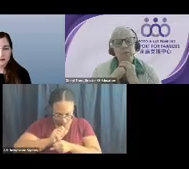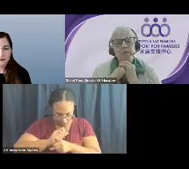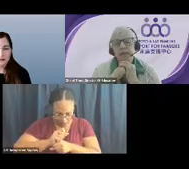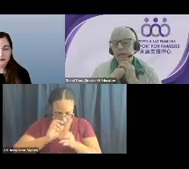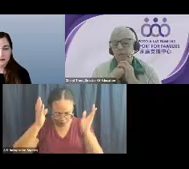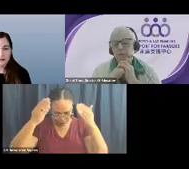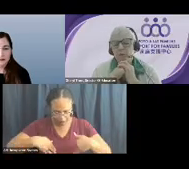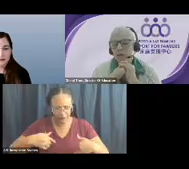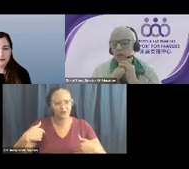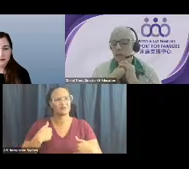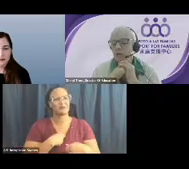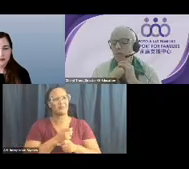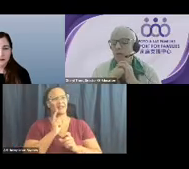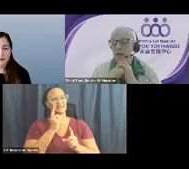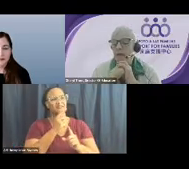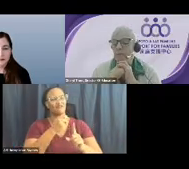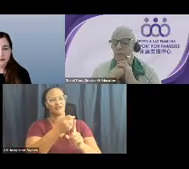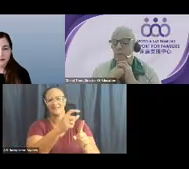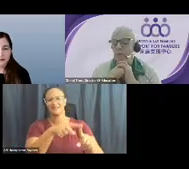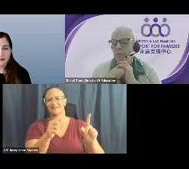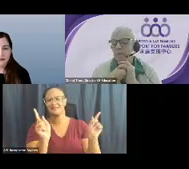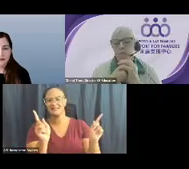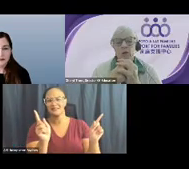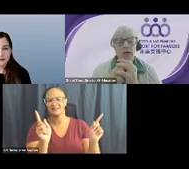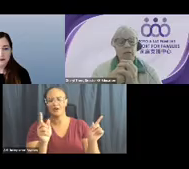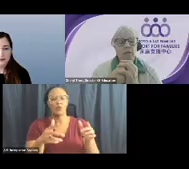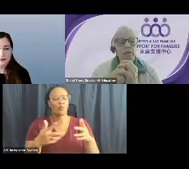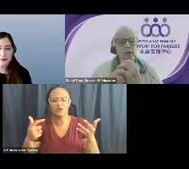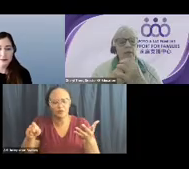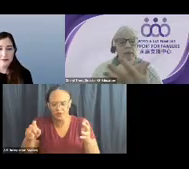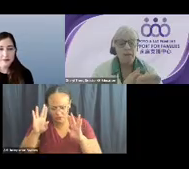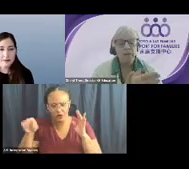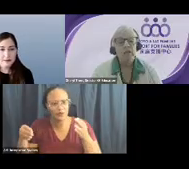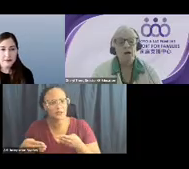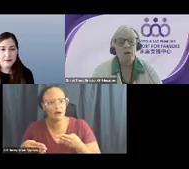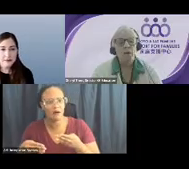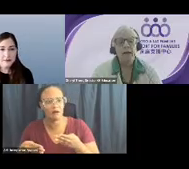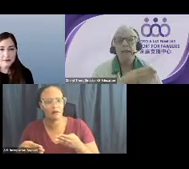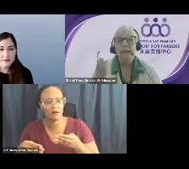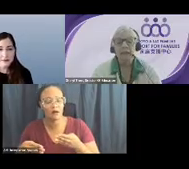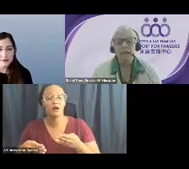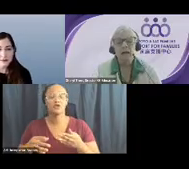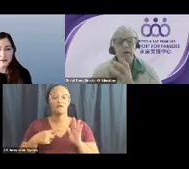What do we really need to focus on? So for example, if we look at San Francisco and I see